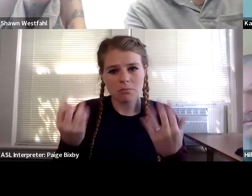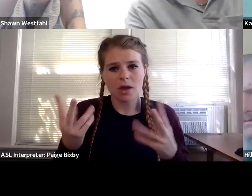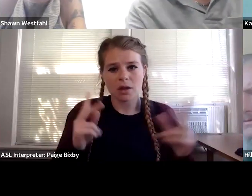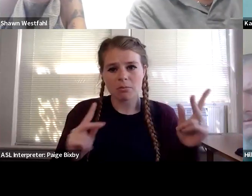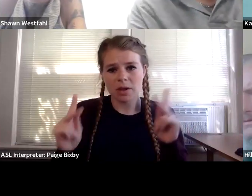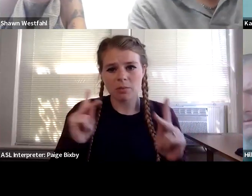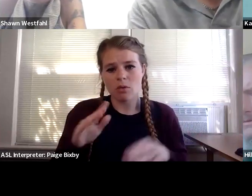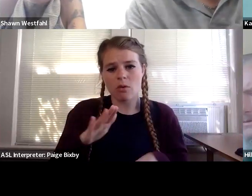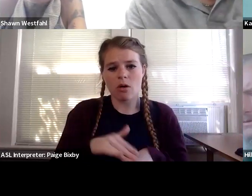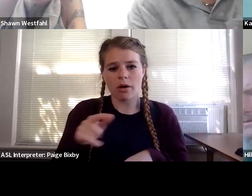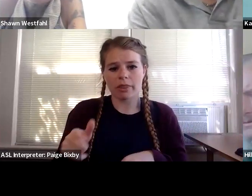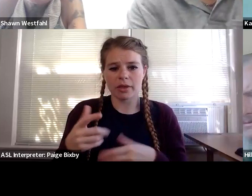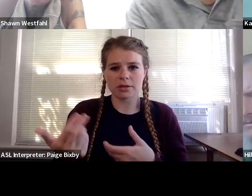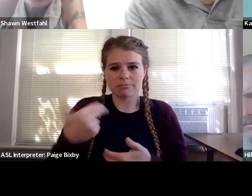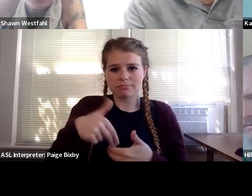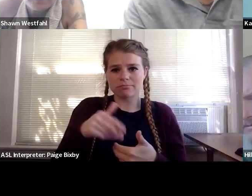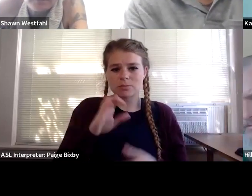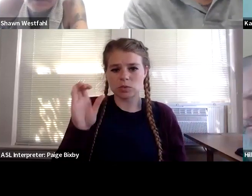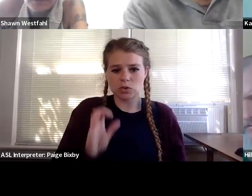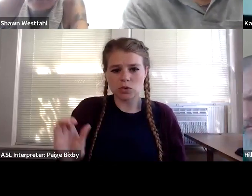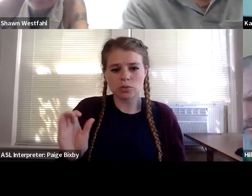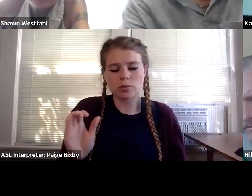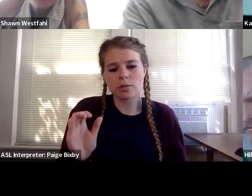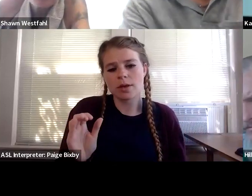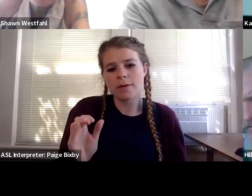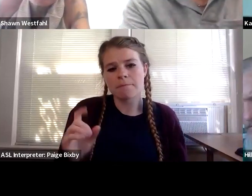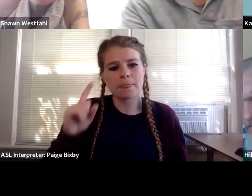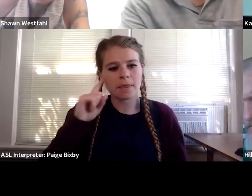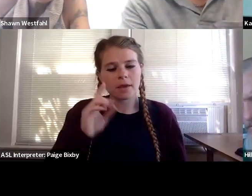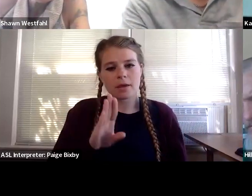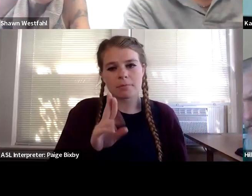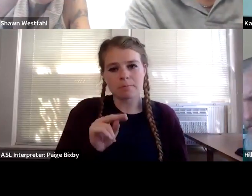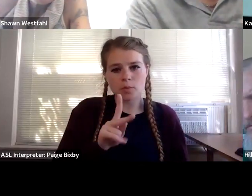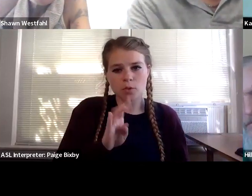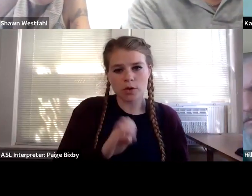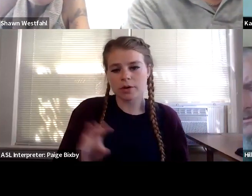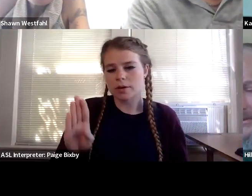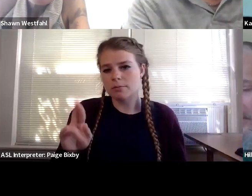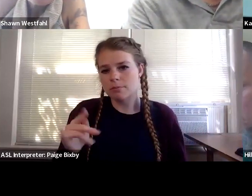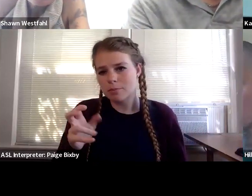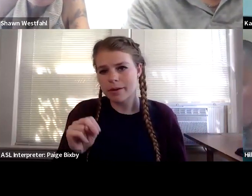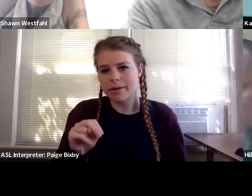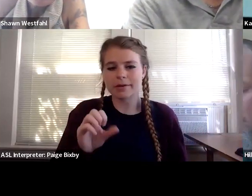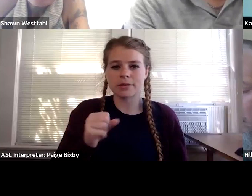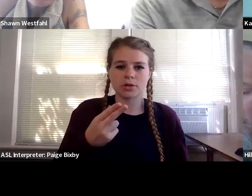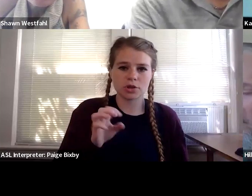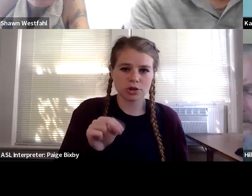and I think what Brooke and Brian and Shawn and Hillary have highlighted is, you know,